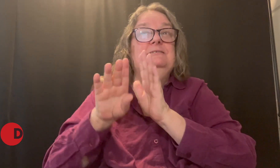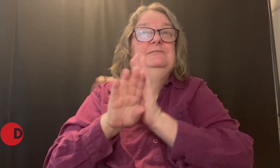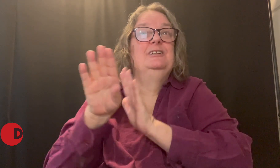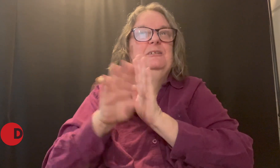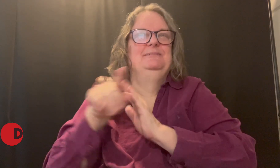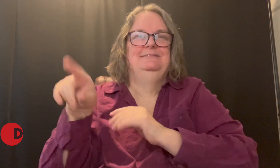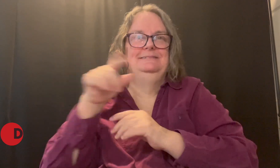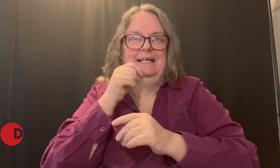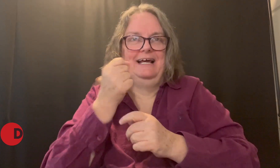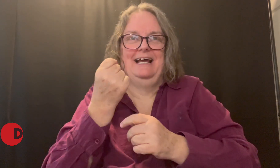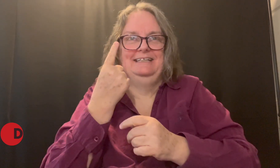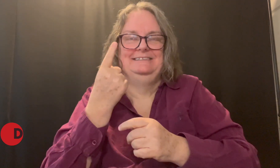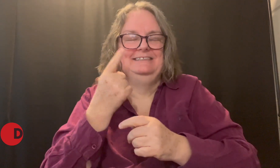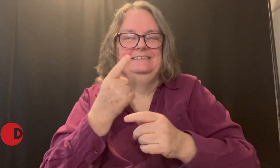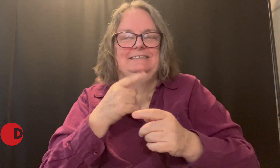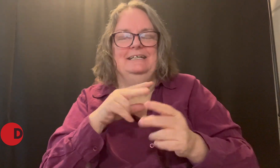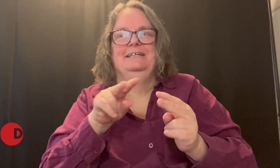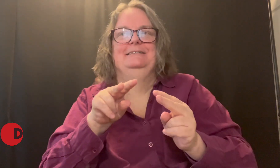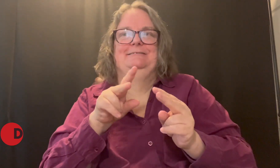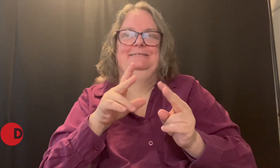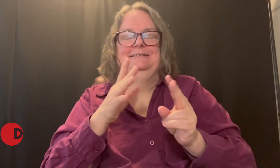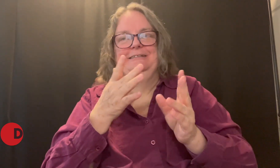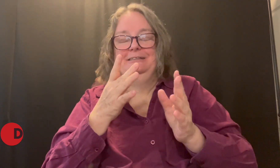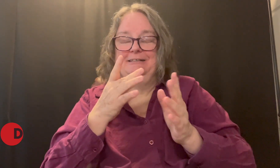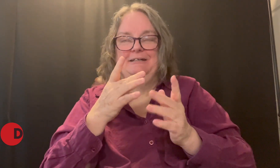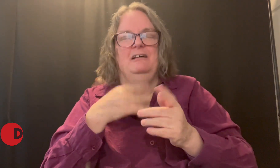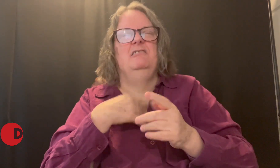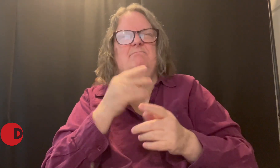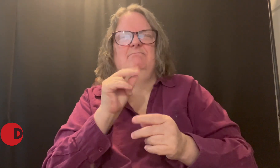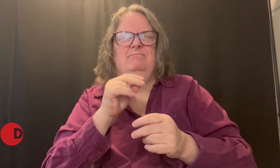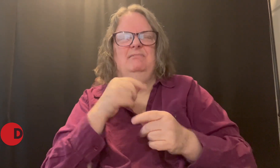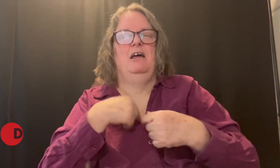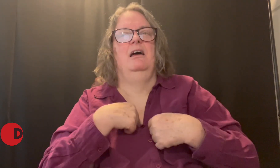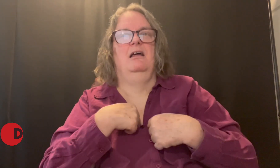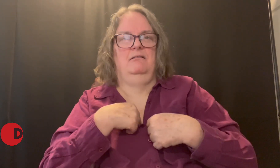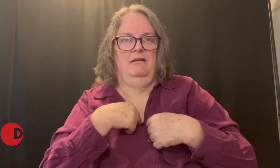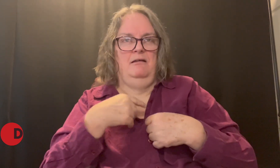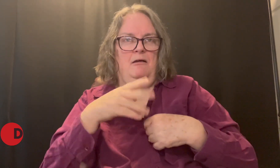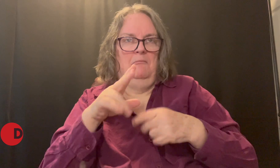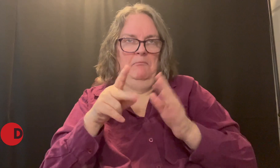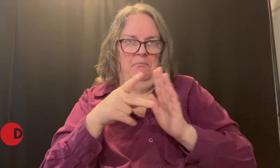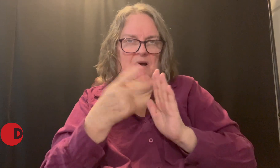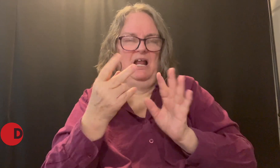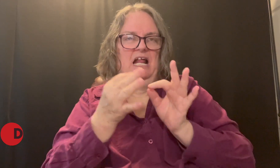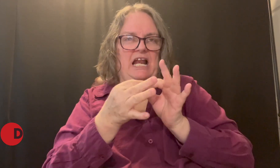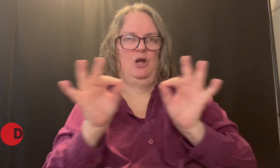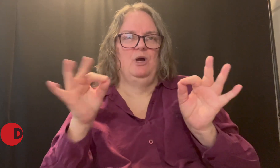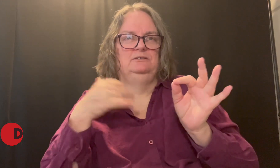they aren't current. I told her I was bilingual... can read in English,